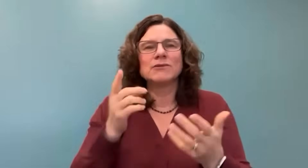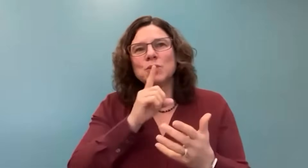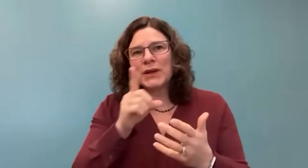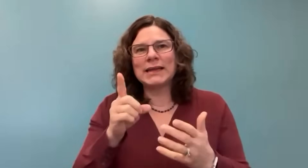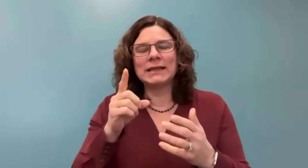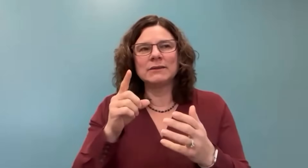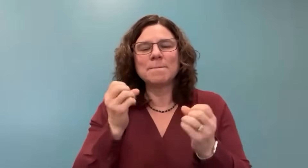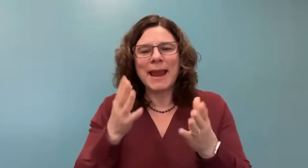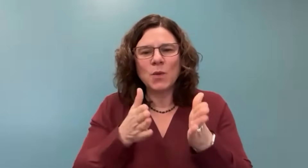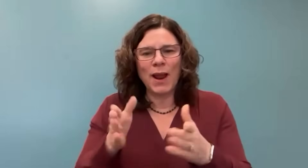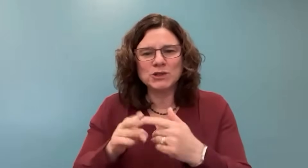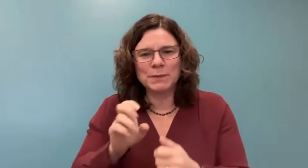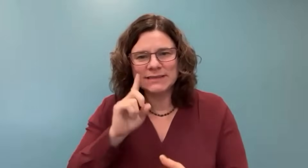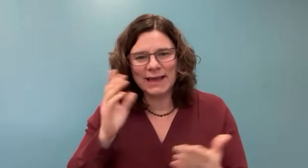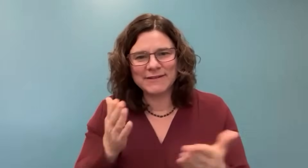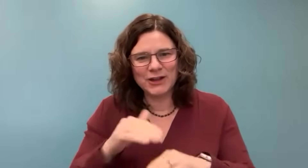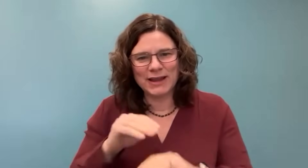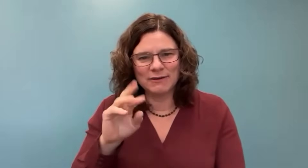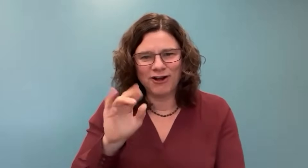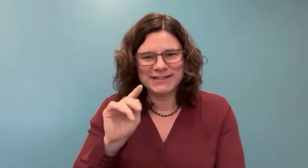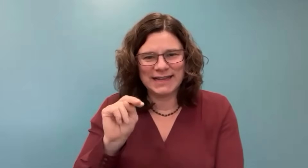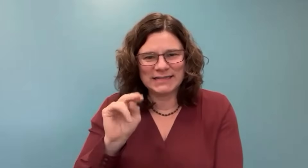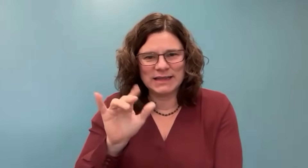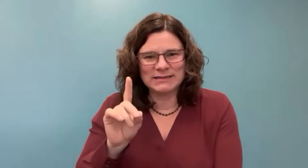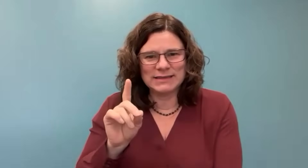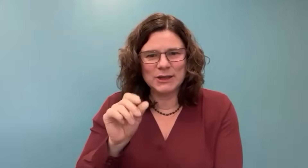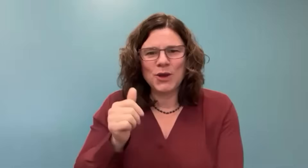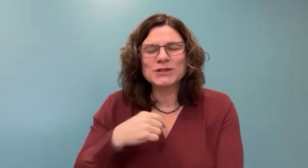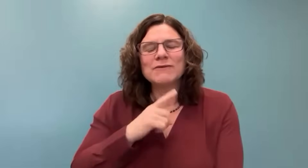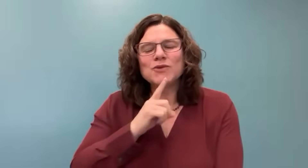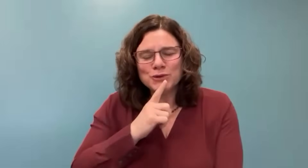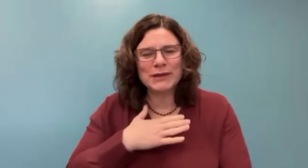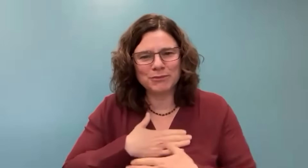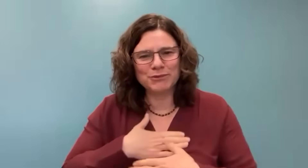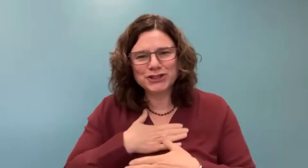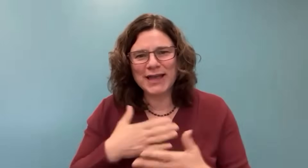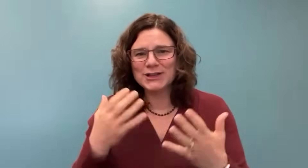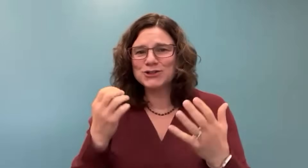There are many ways to be deaf here at RIT/NTID, which I really appreciate.